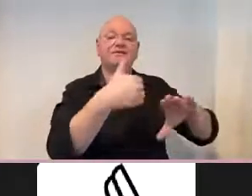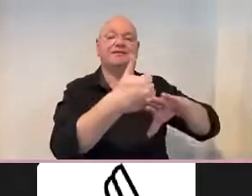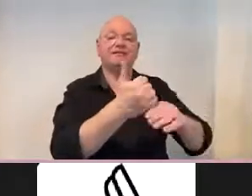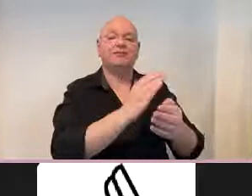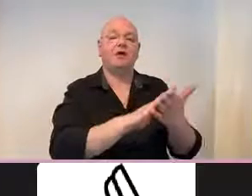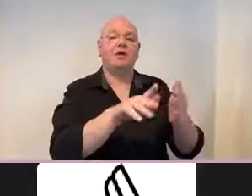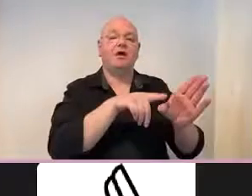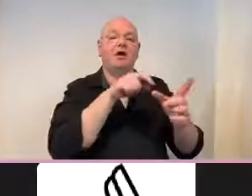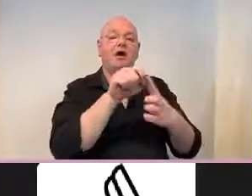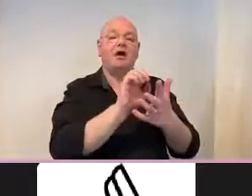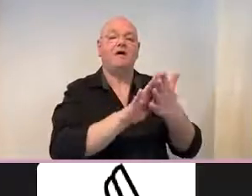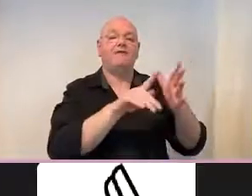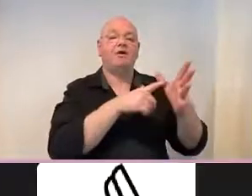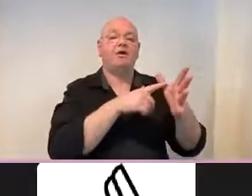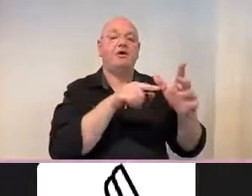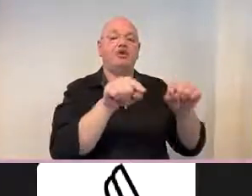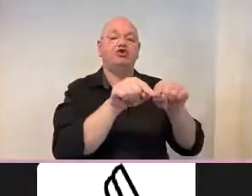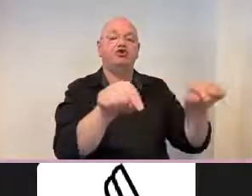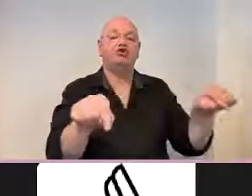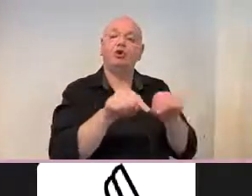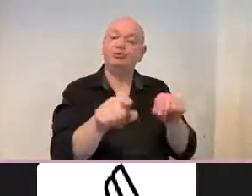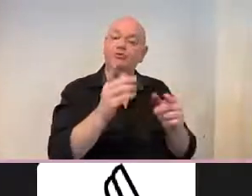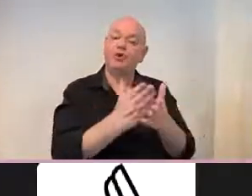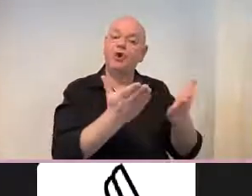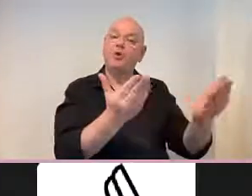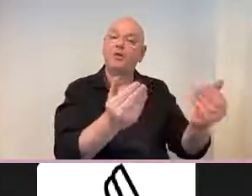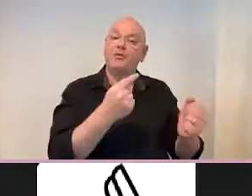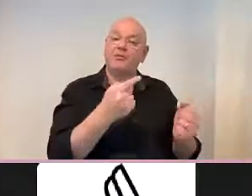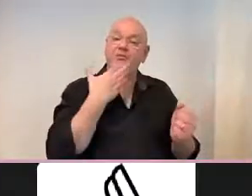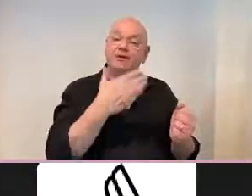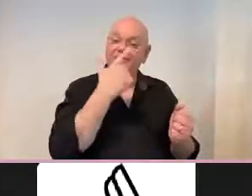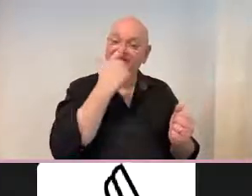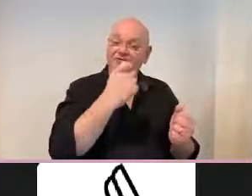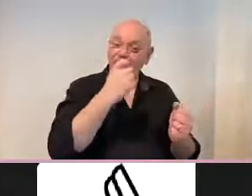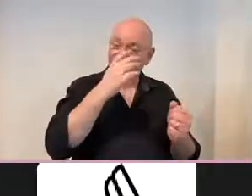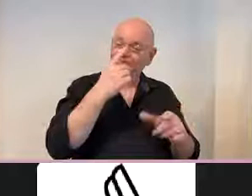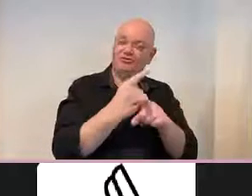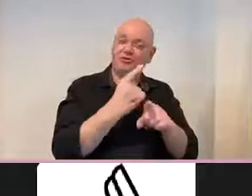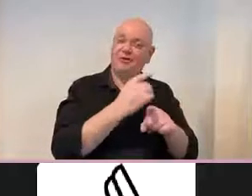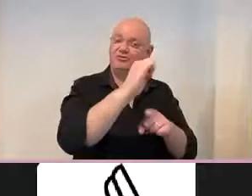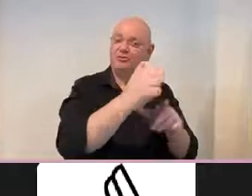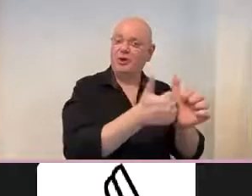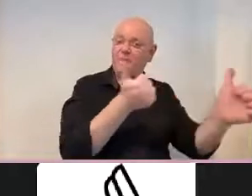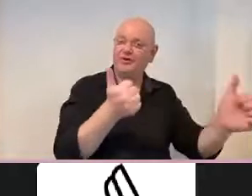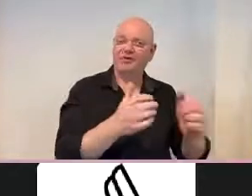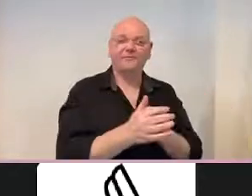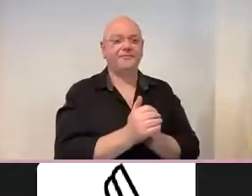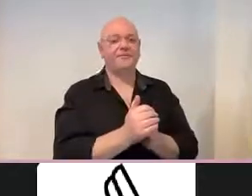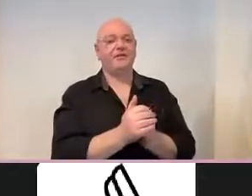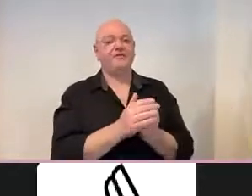I'd like to also thank the many organisations and the many people who contributed to the report.